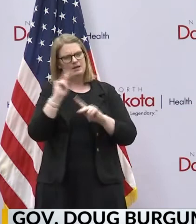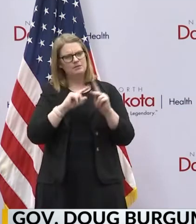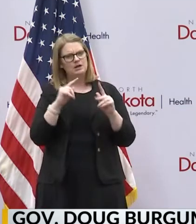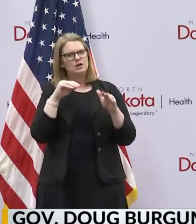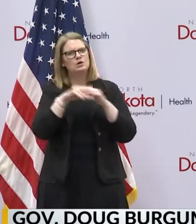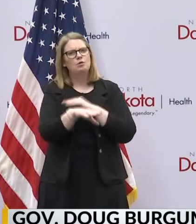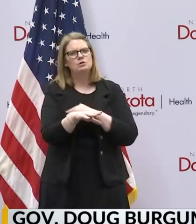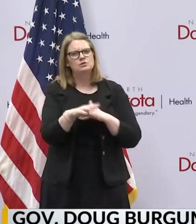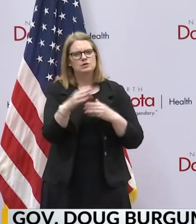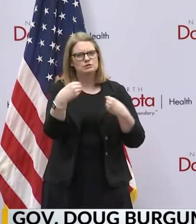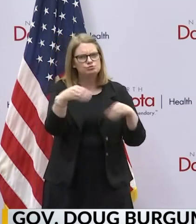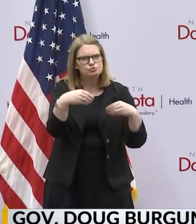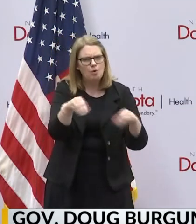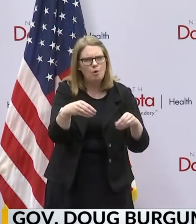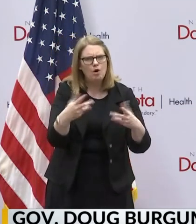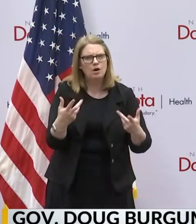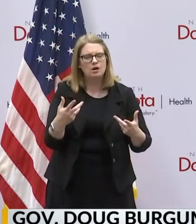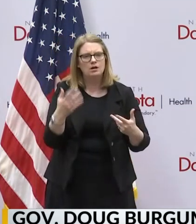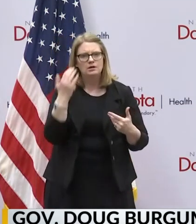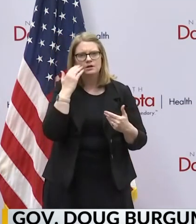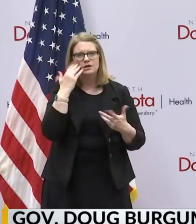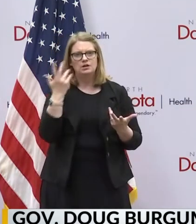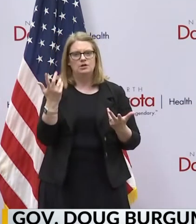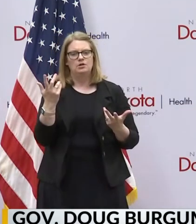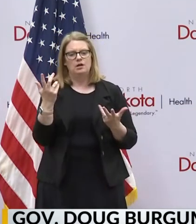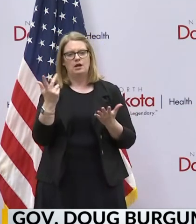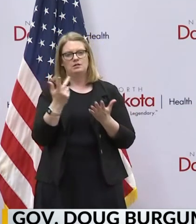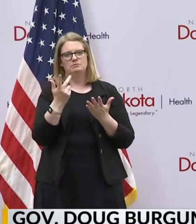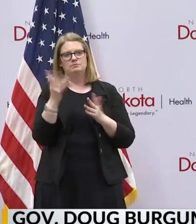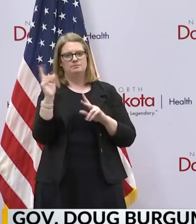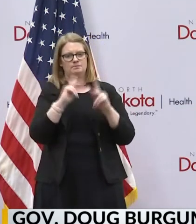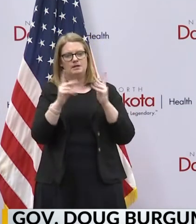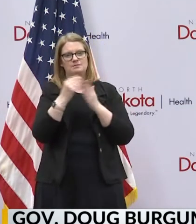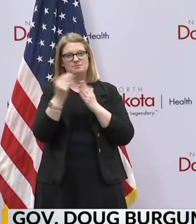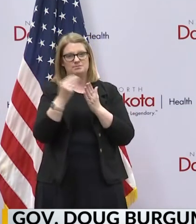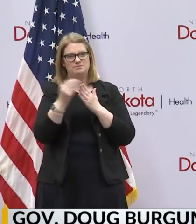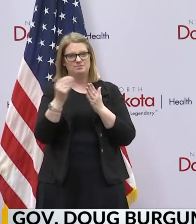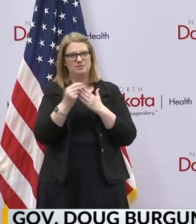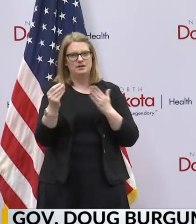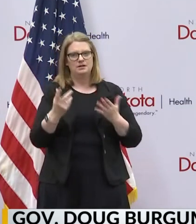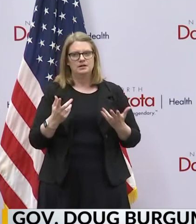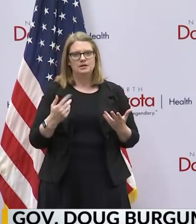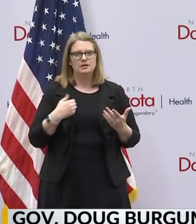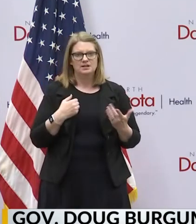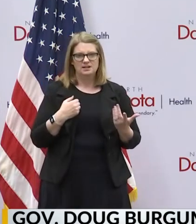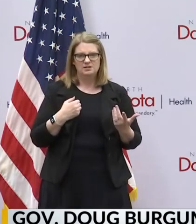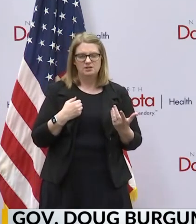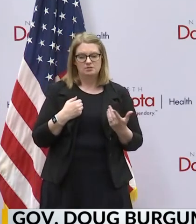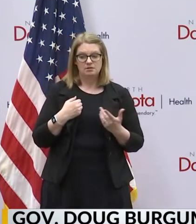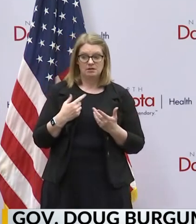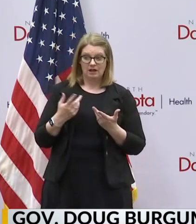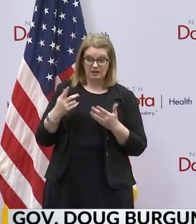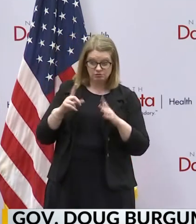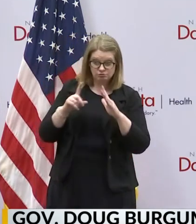YOU THINK ABOUT THE PEOPLE WHO, WHEN YOU GO TO A BIG BOX RETAILER DURING THE RECORD AMOUNTS OF PURCHASES, AND THERE